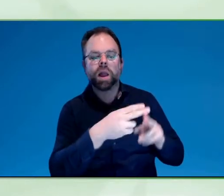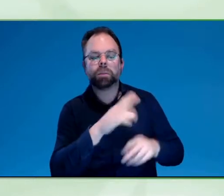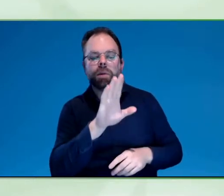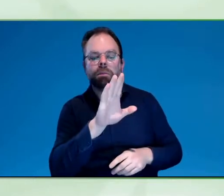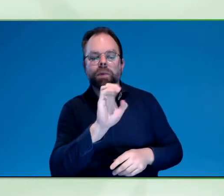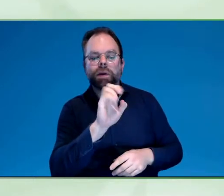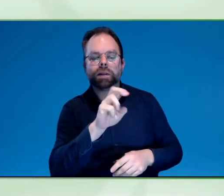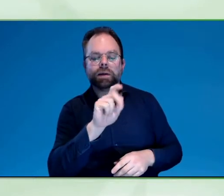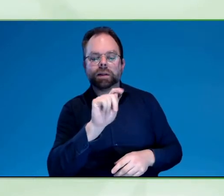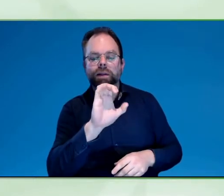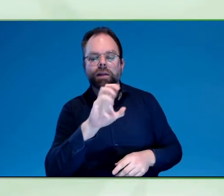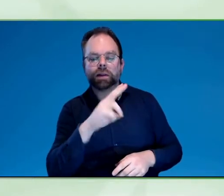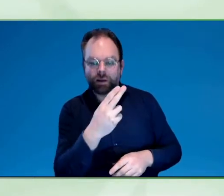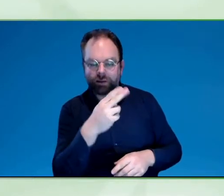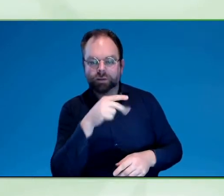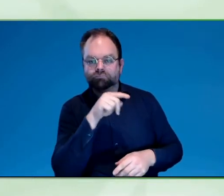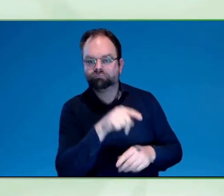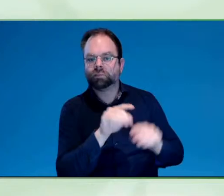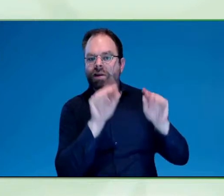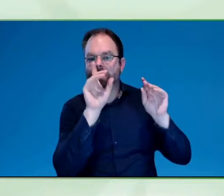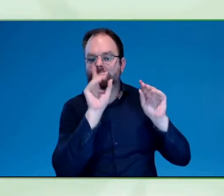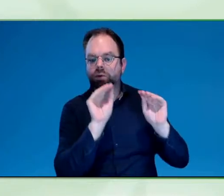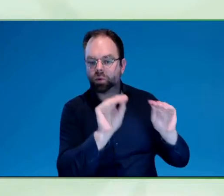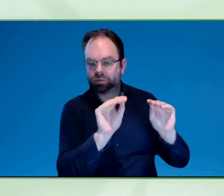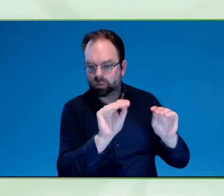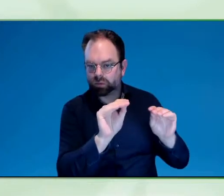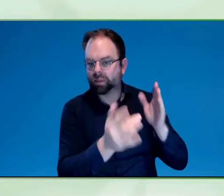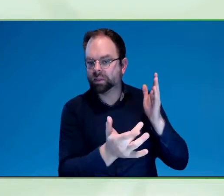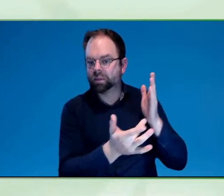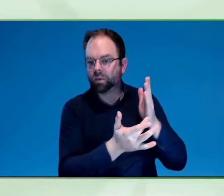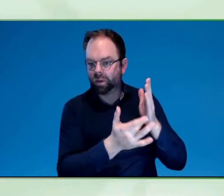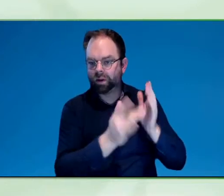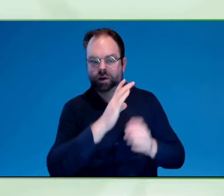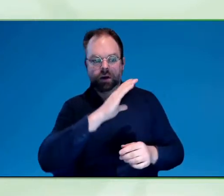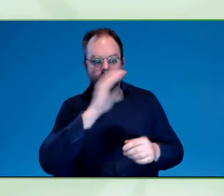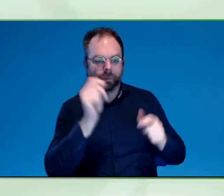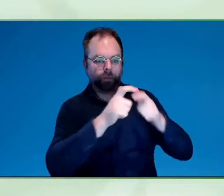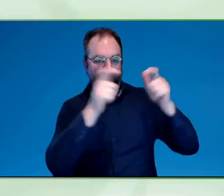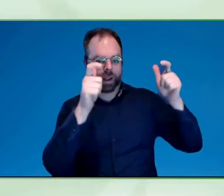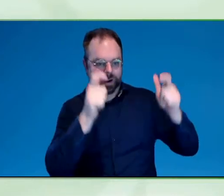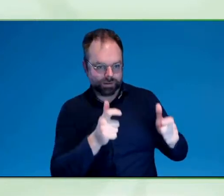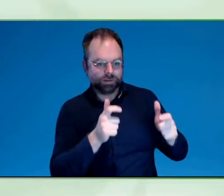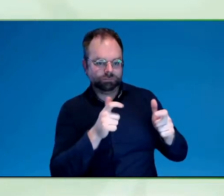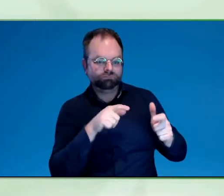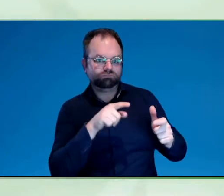educational technology, they may not have access to the materials they need to access